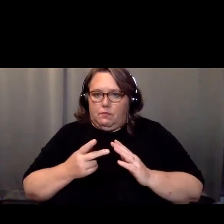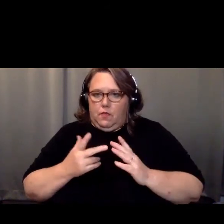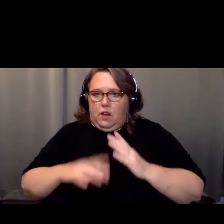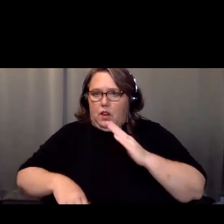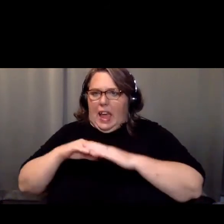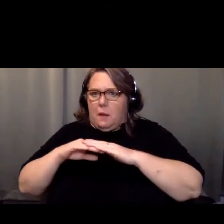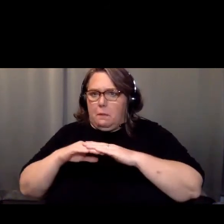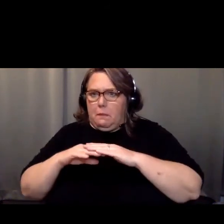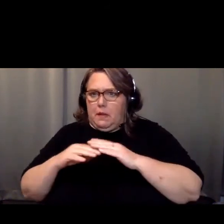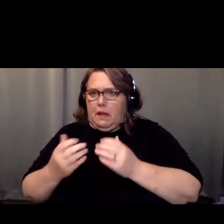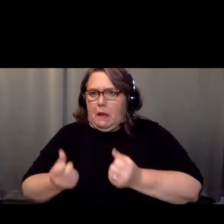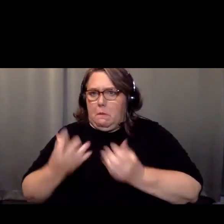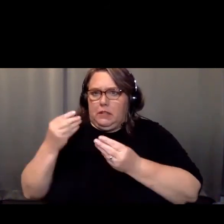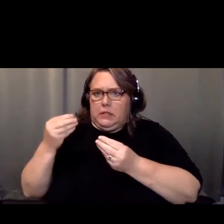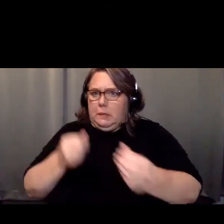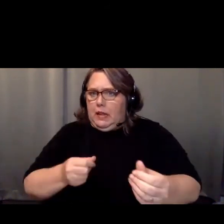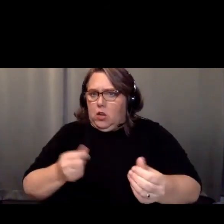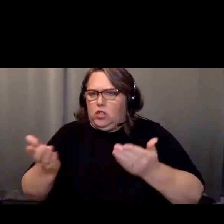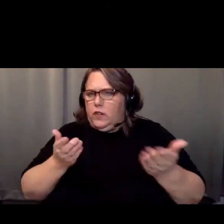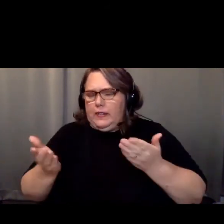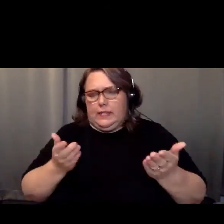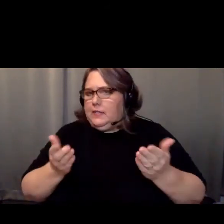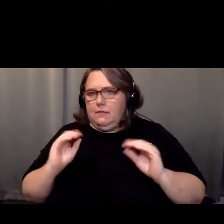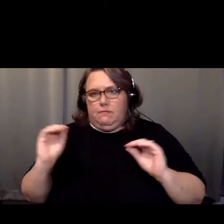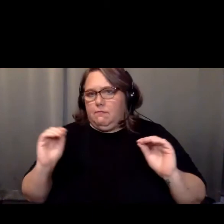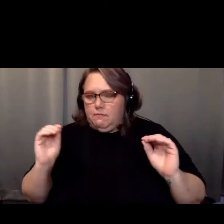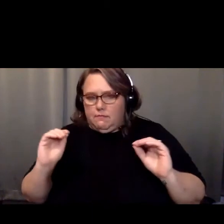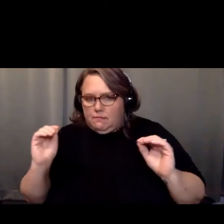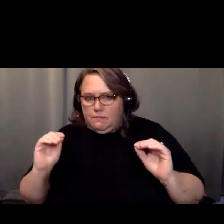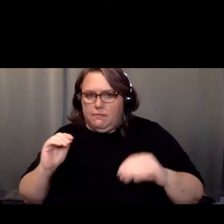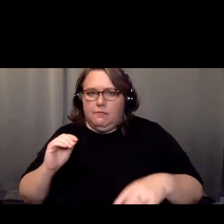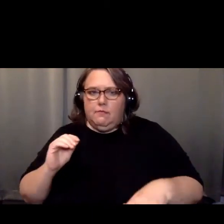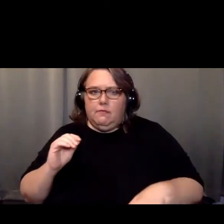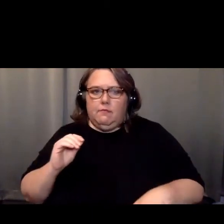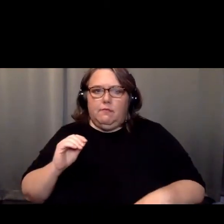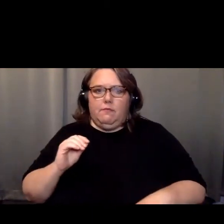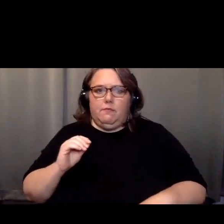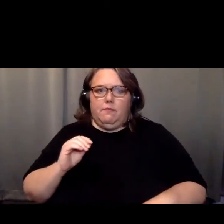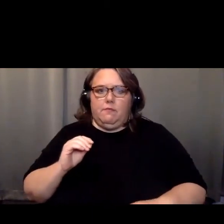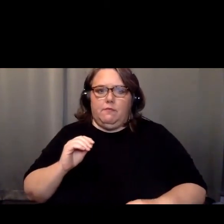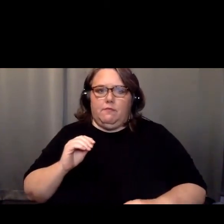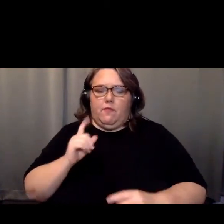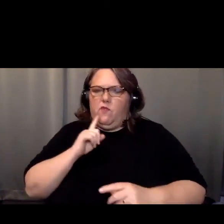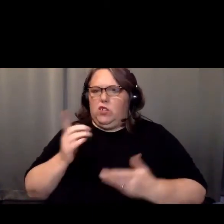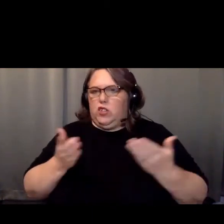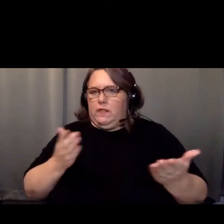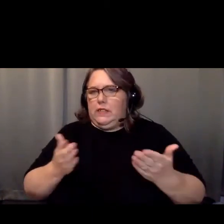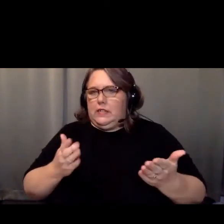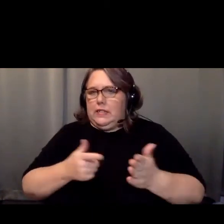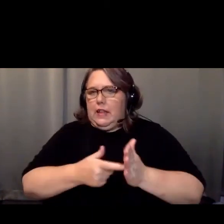as far as the amount that they're able to spend on behalf of a client when it comes to the services that they require.